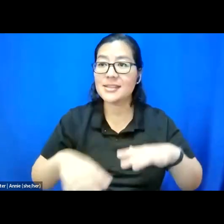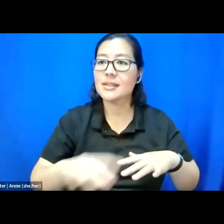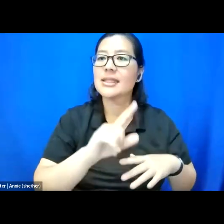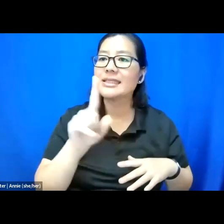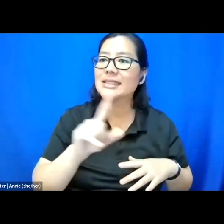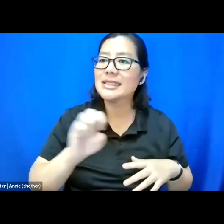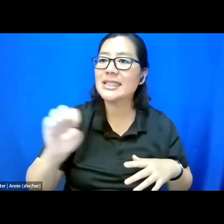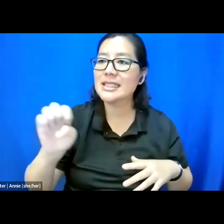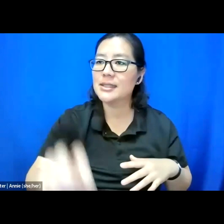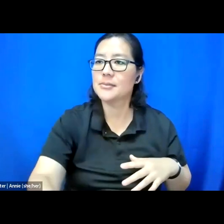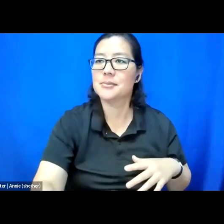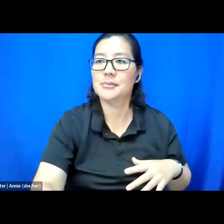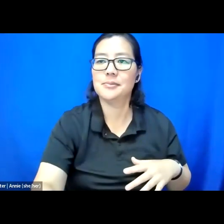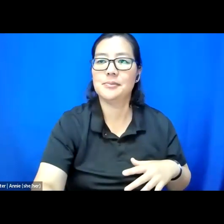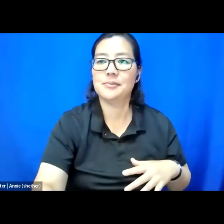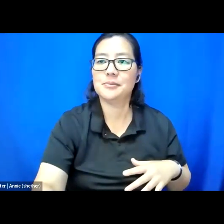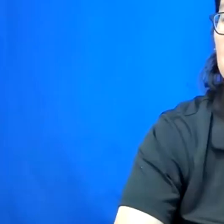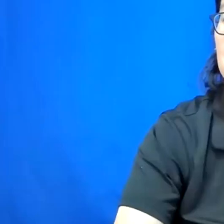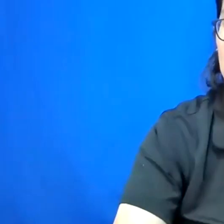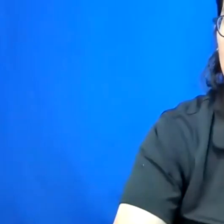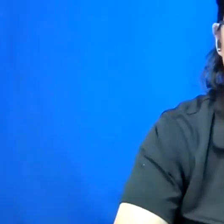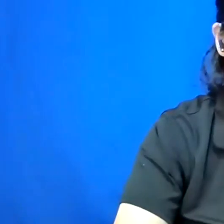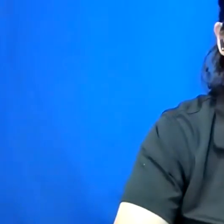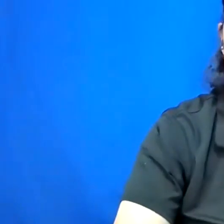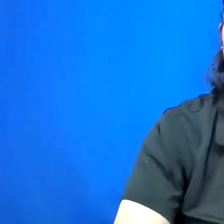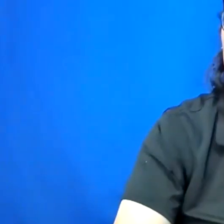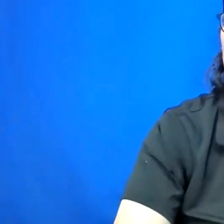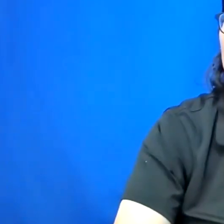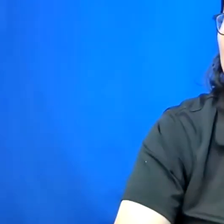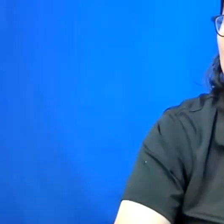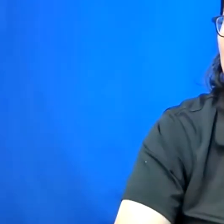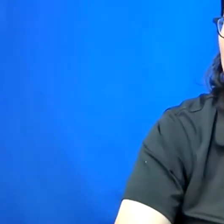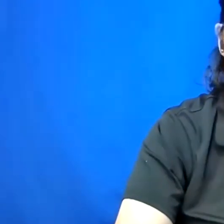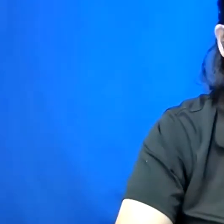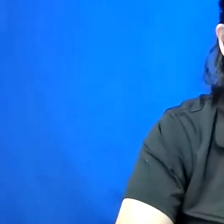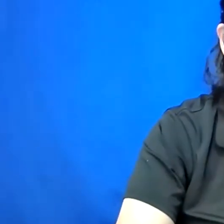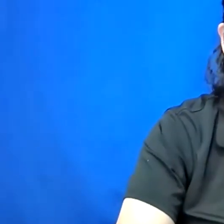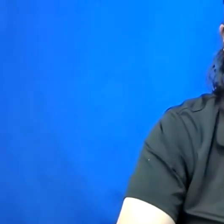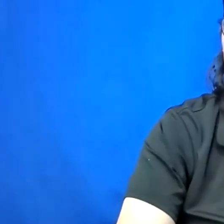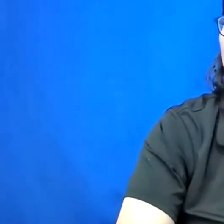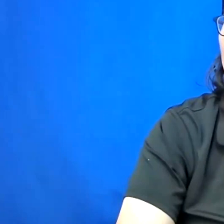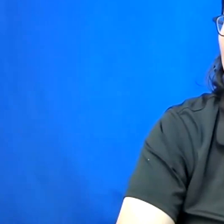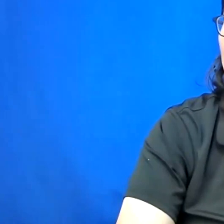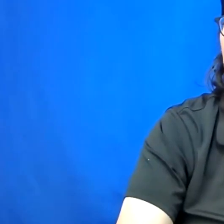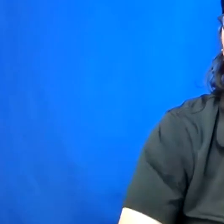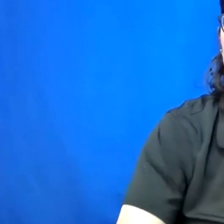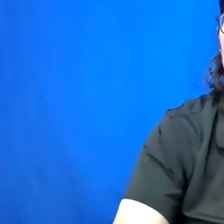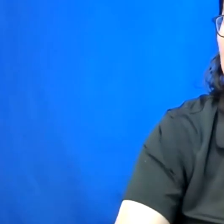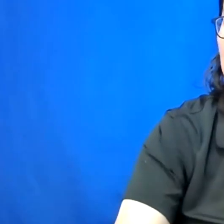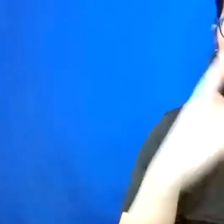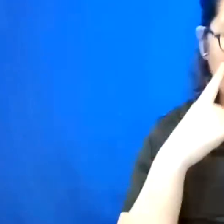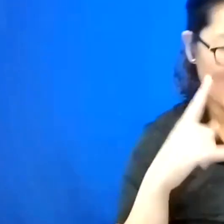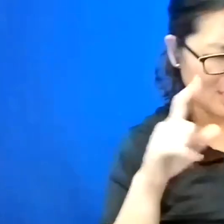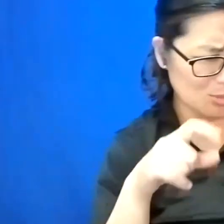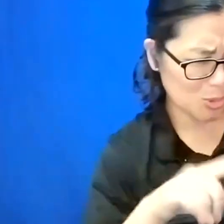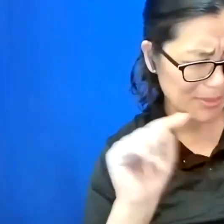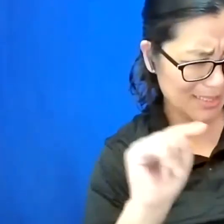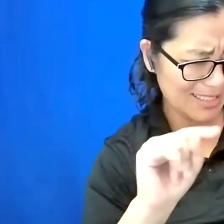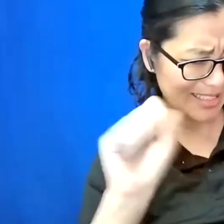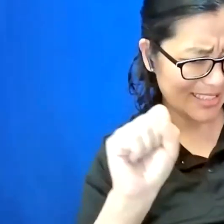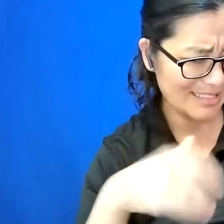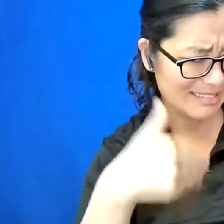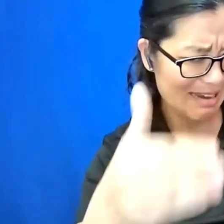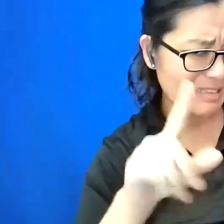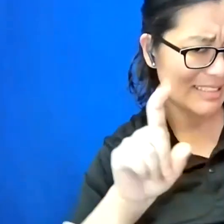I think it was supposed to be T.